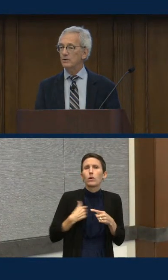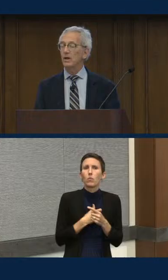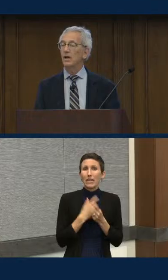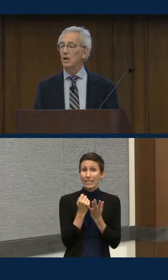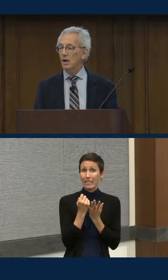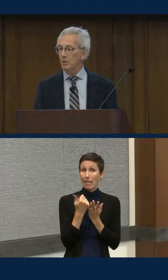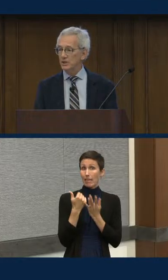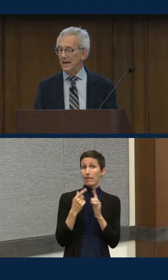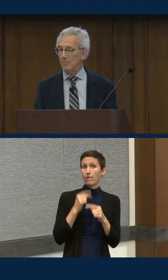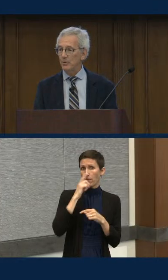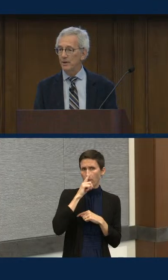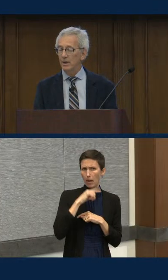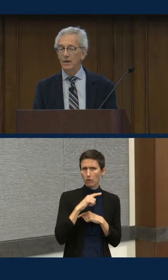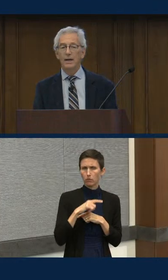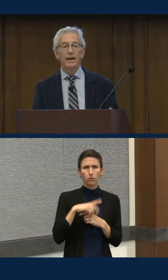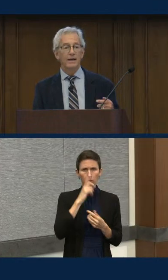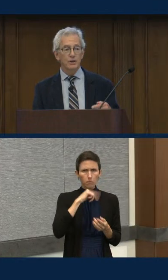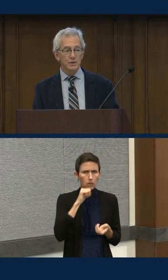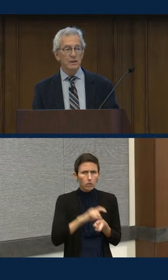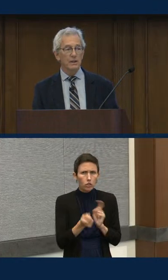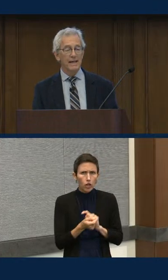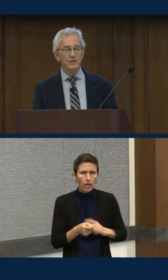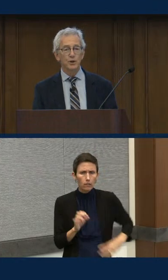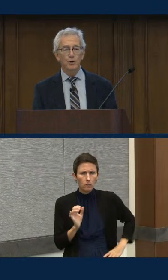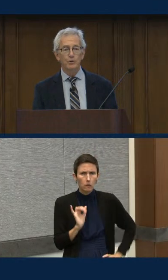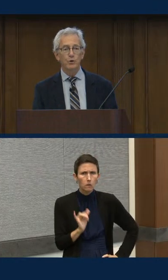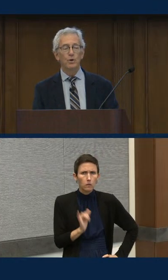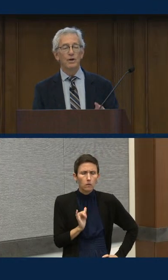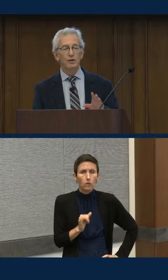happened. And just in the last